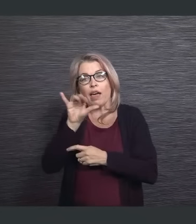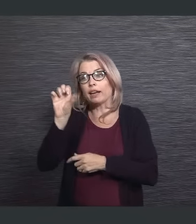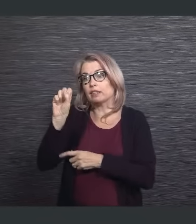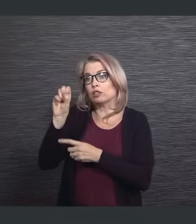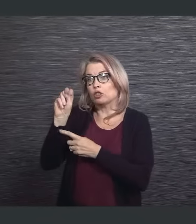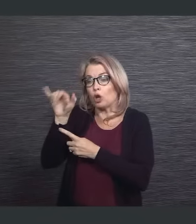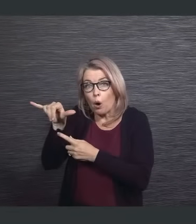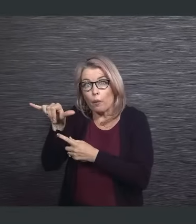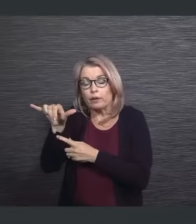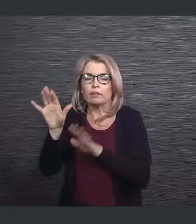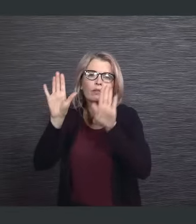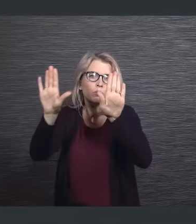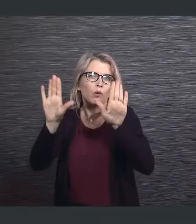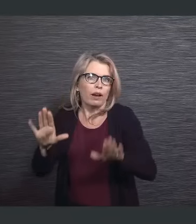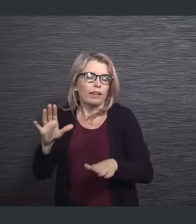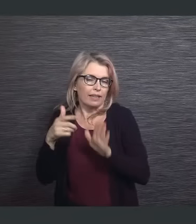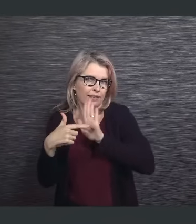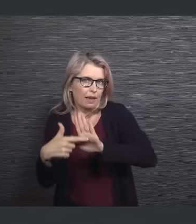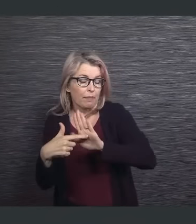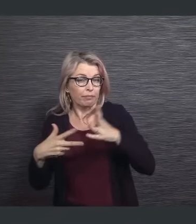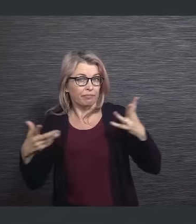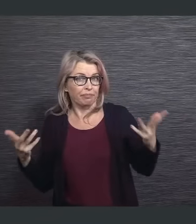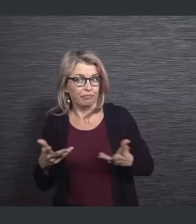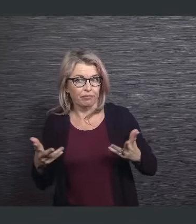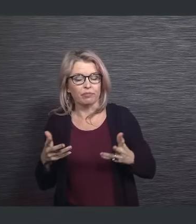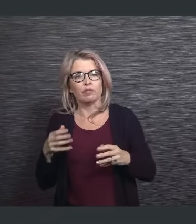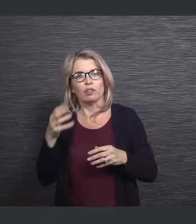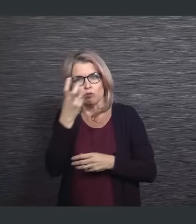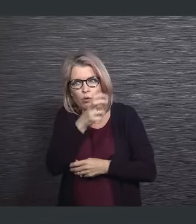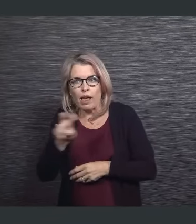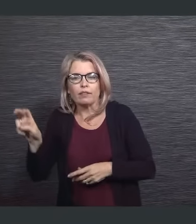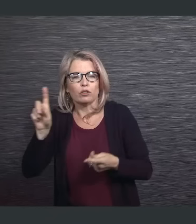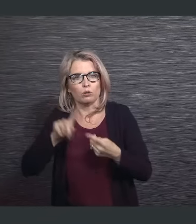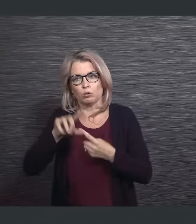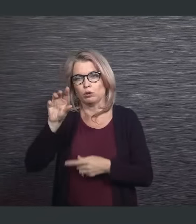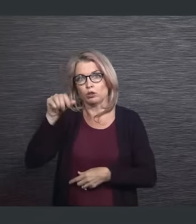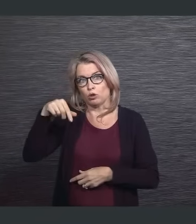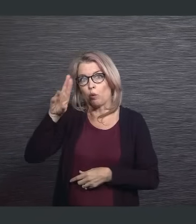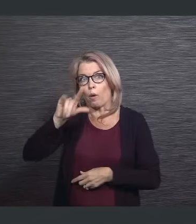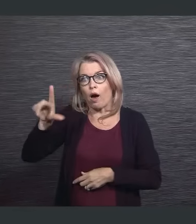A great example, I think, of that transition at Qualcomm coming to life and the roadmap